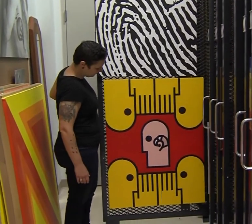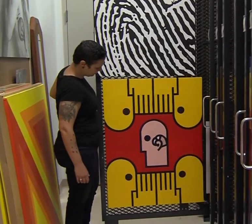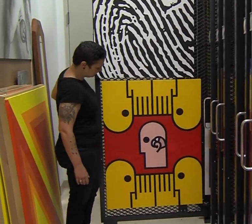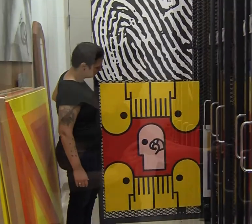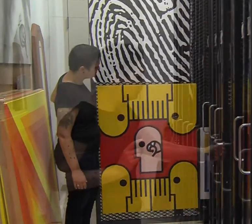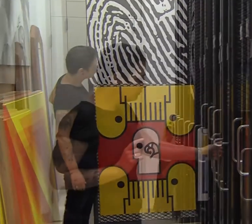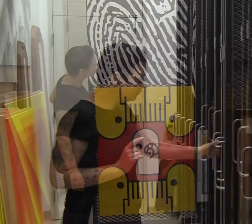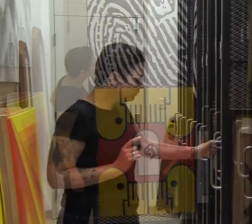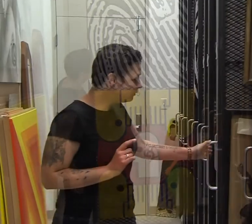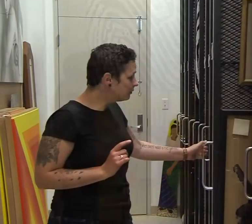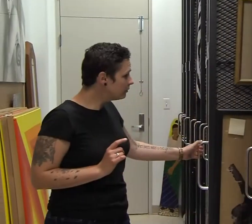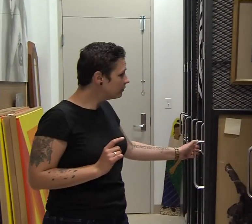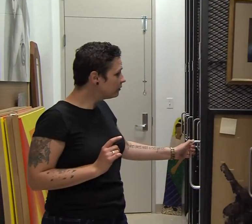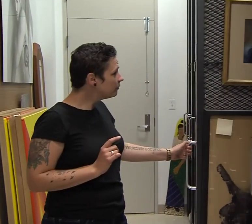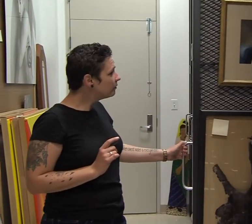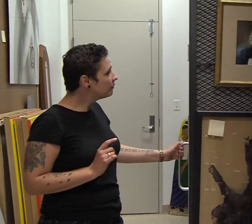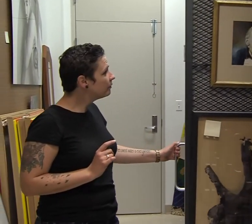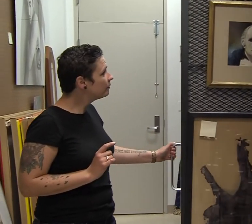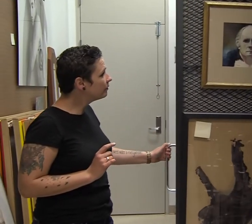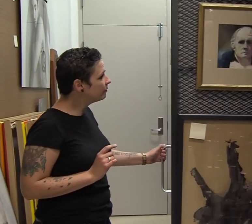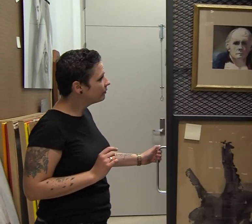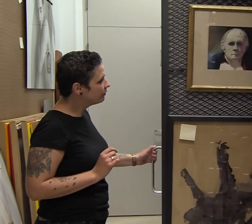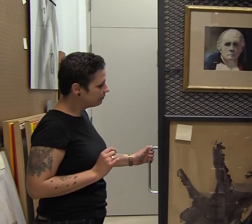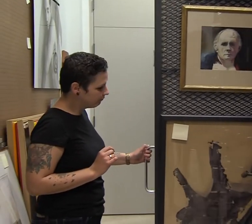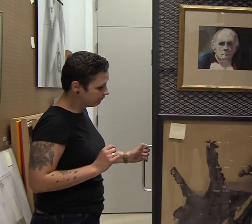(JACQUES) WELL I GUESS I'LL START,